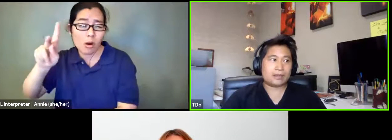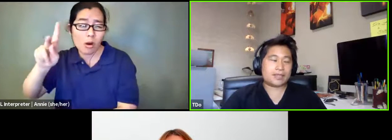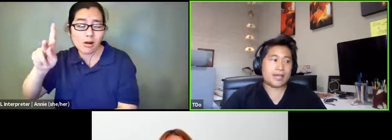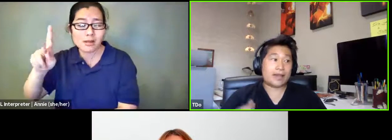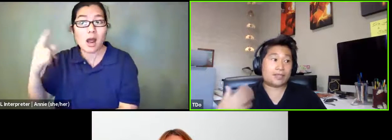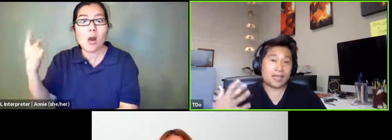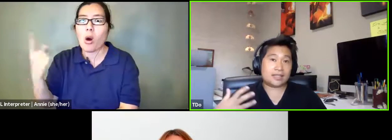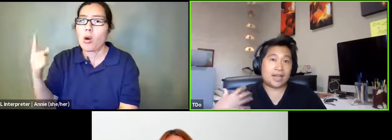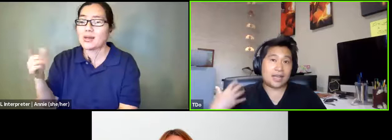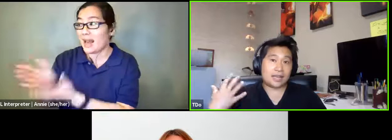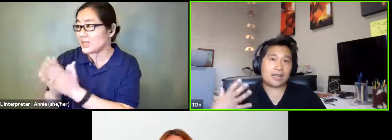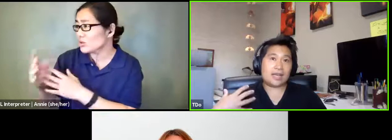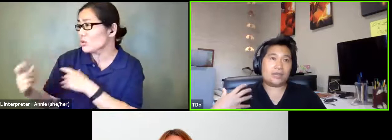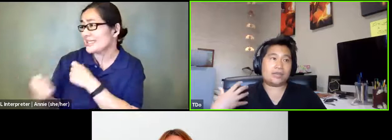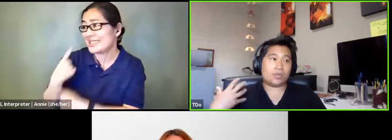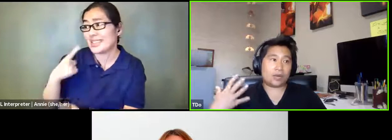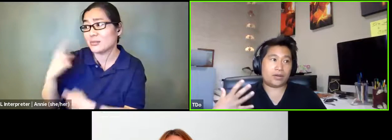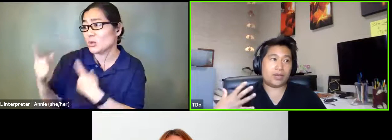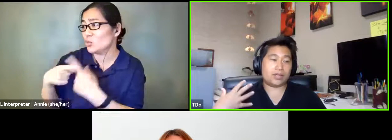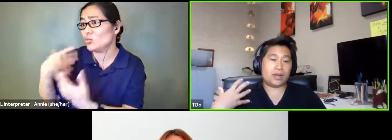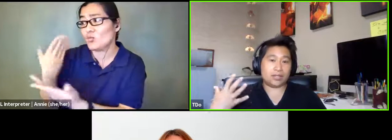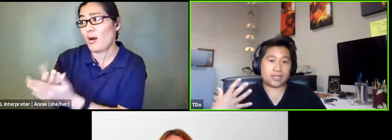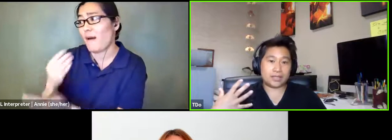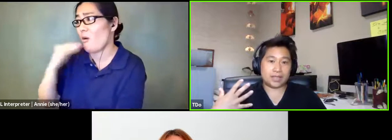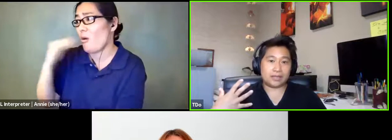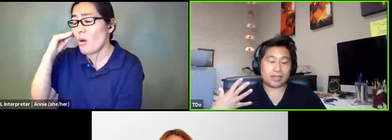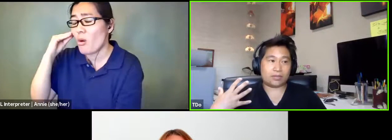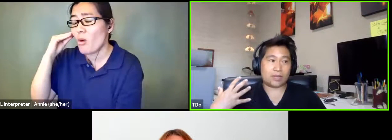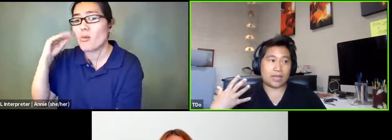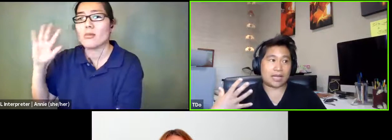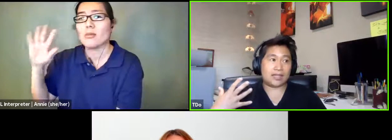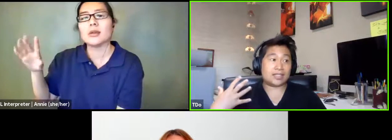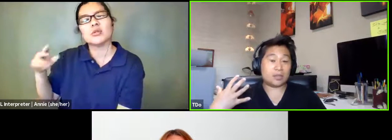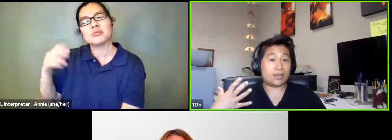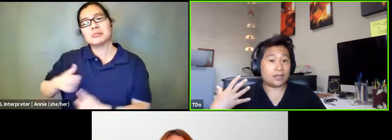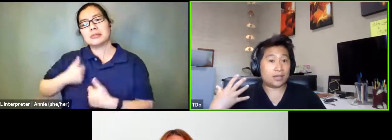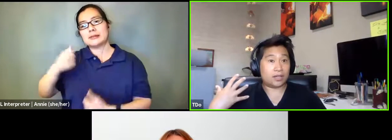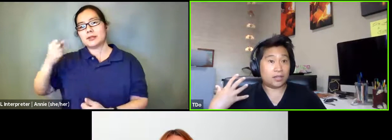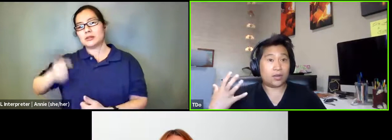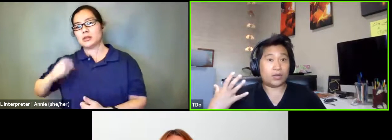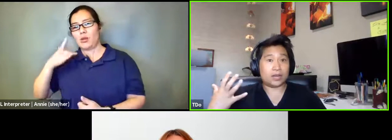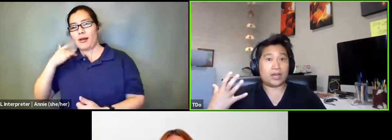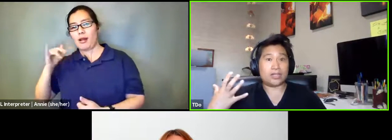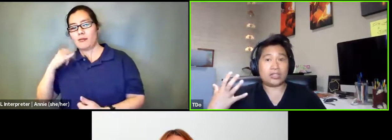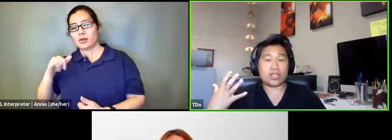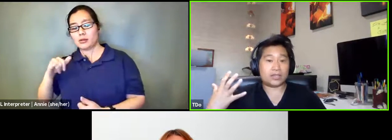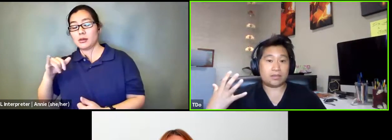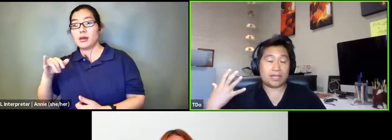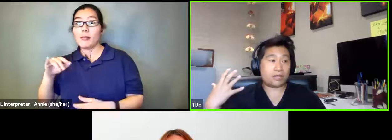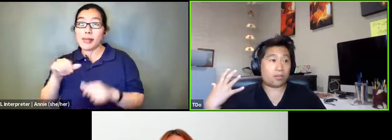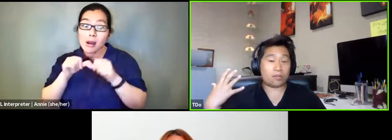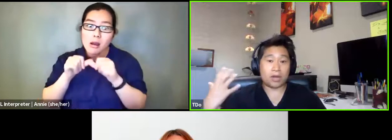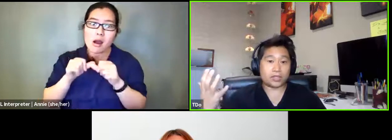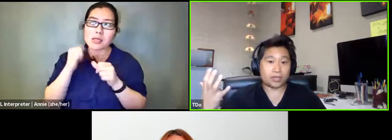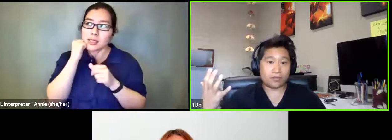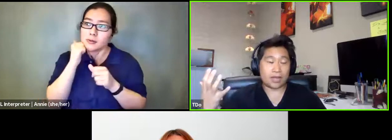But to have this anxiety that the reality someone can go to her and punch her in the